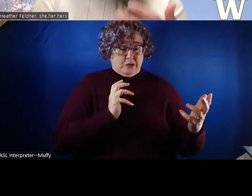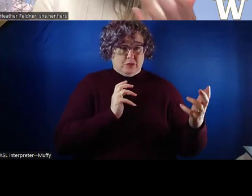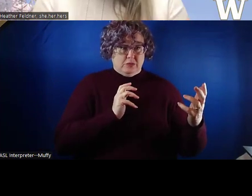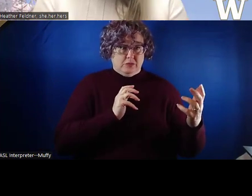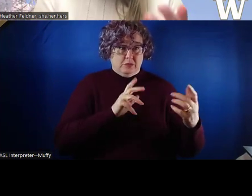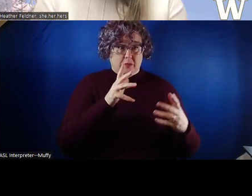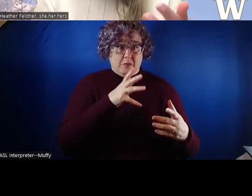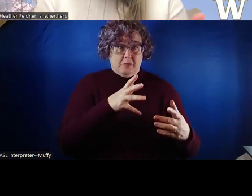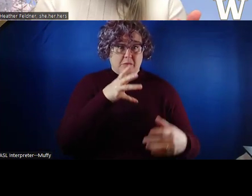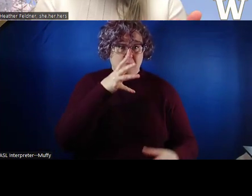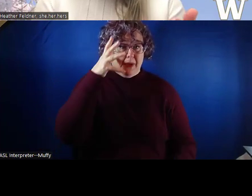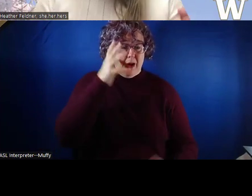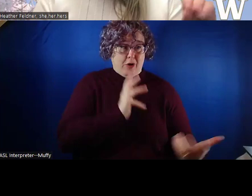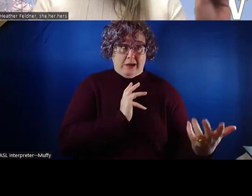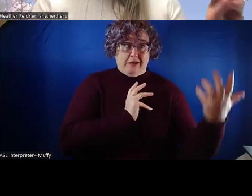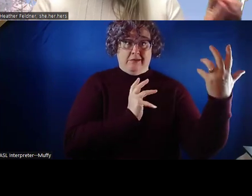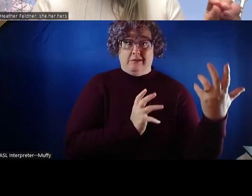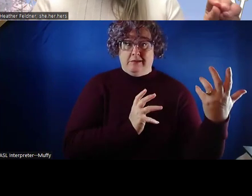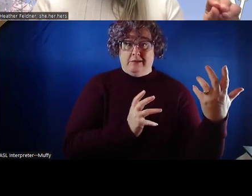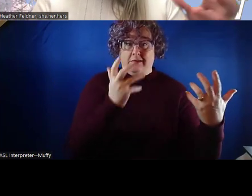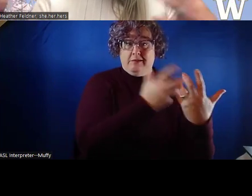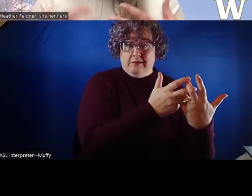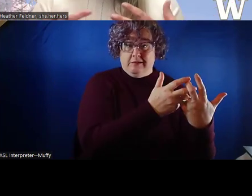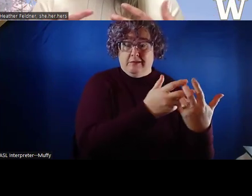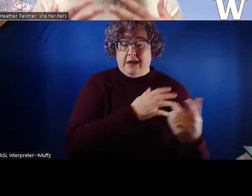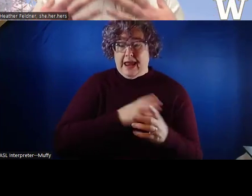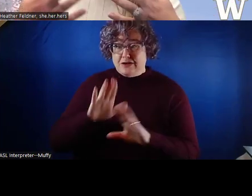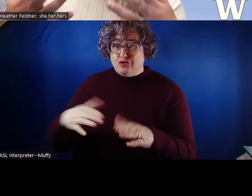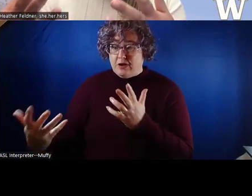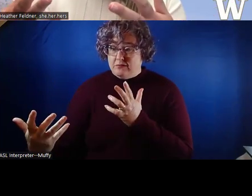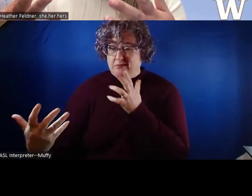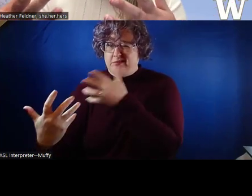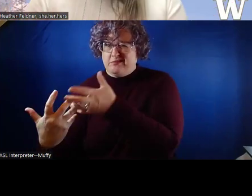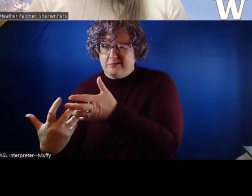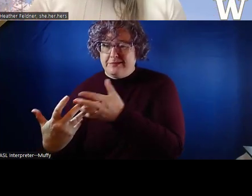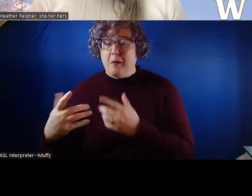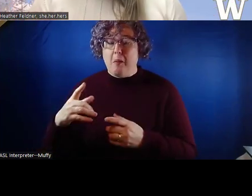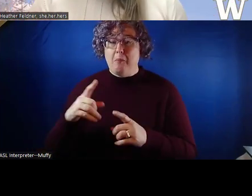and a child where they were at from different perspectives, but then also interject your own professional,